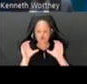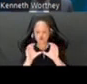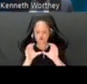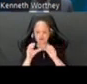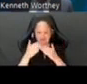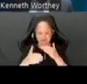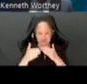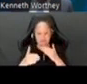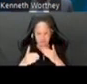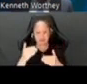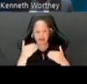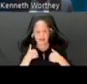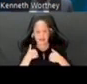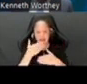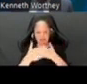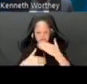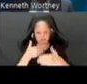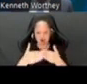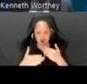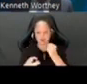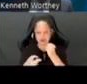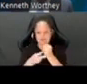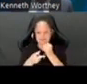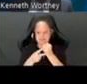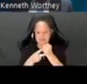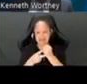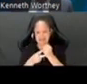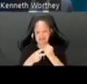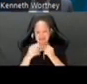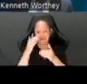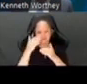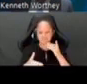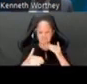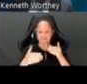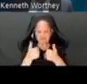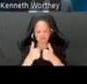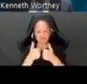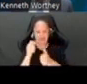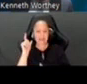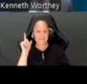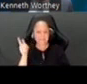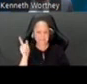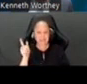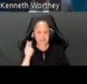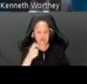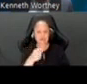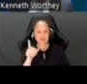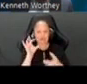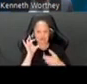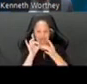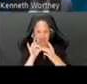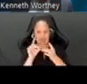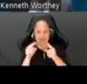have their progress saved or finish games later and if they want to link to the organization,